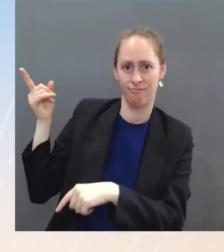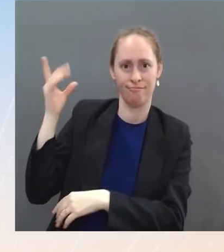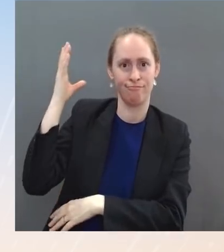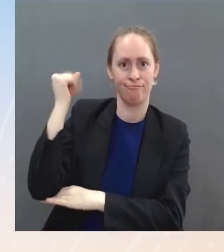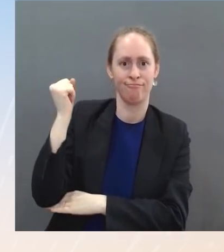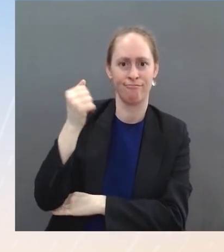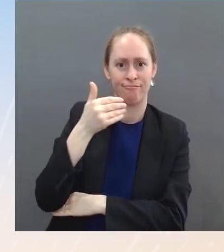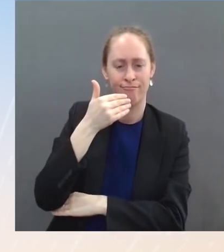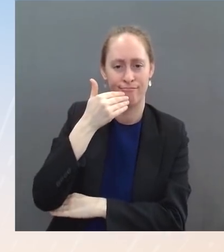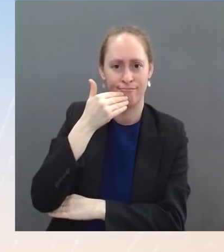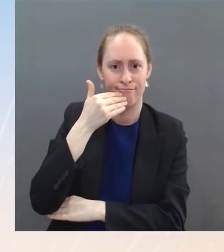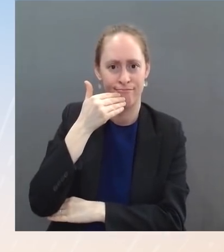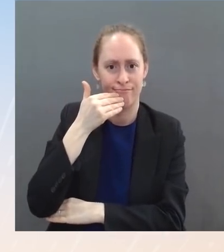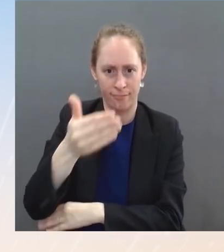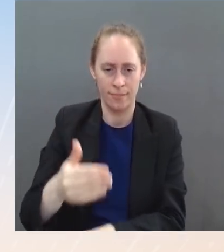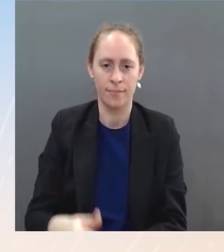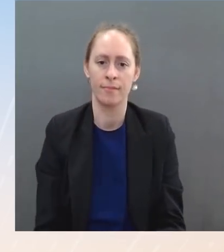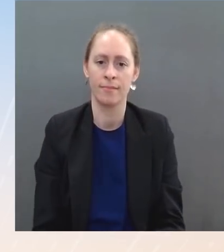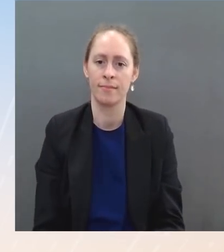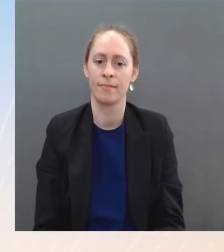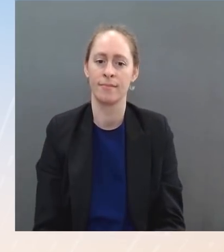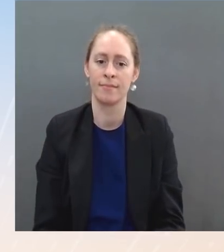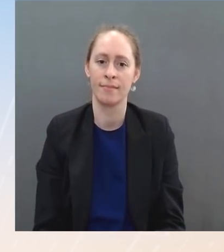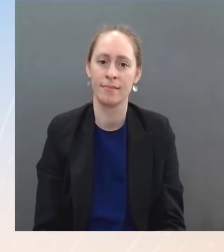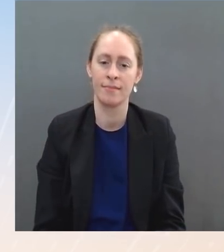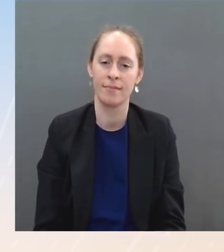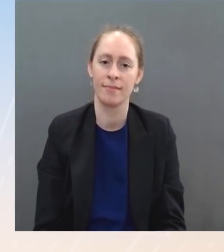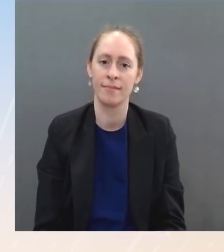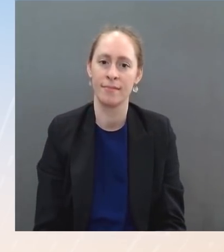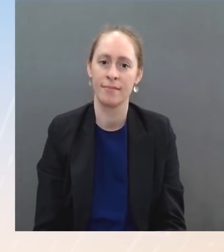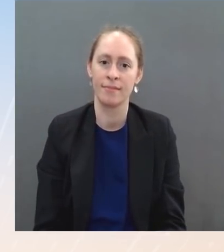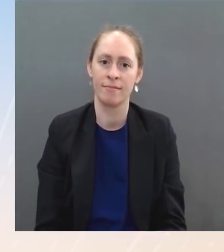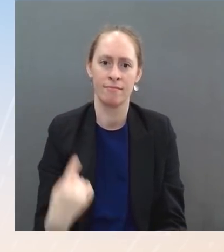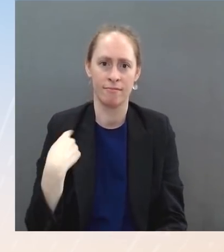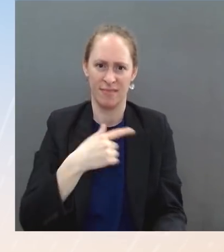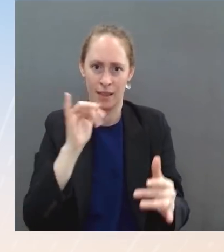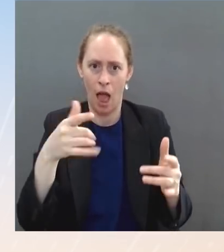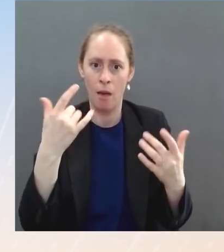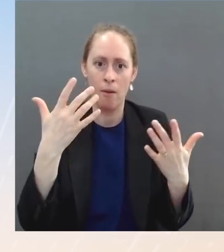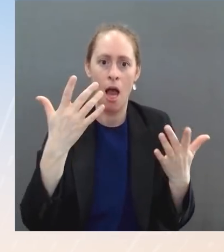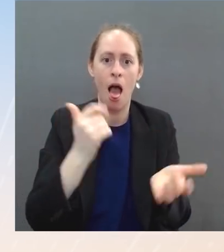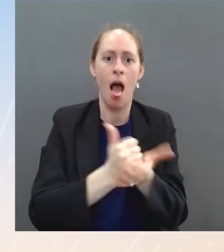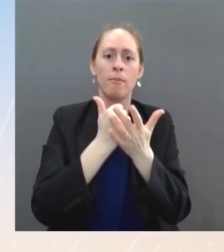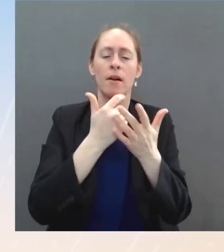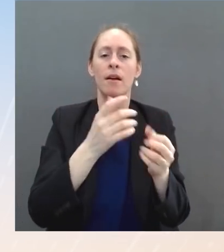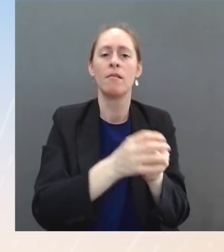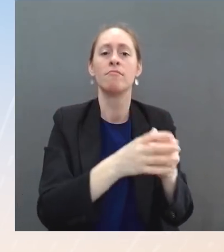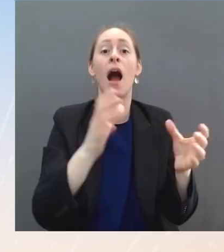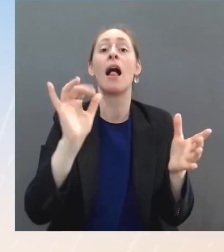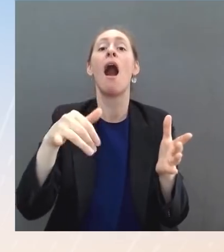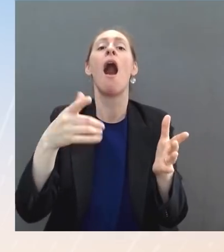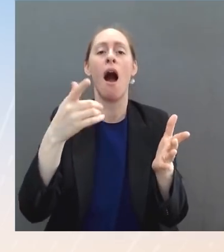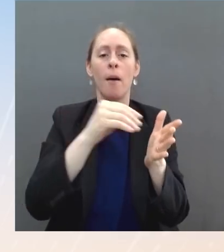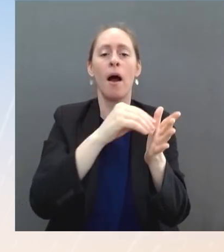there are a couple of areas that are impacting rising costs more than others -- right? -- including the price of gas,